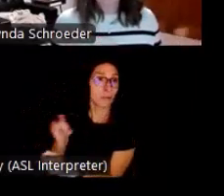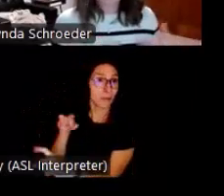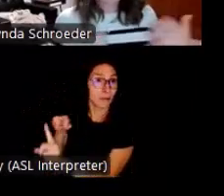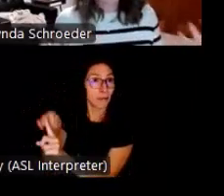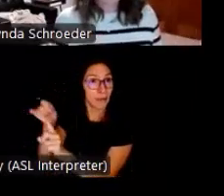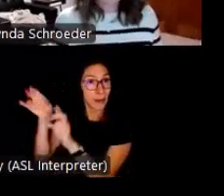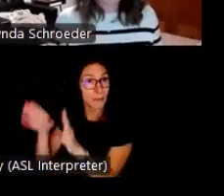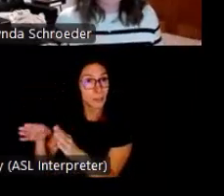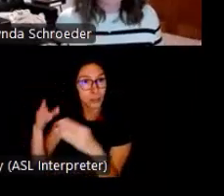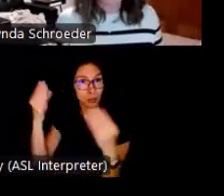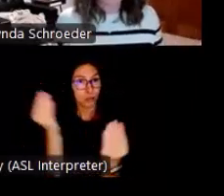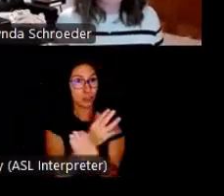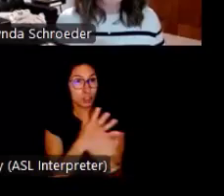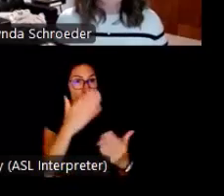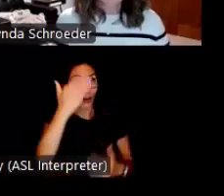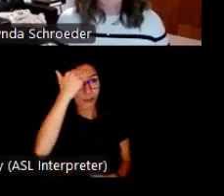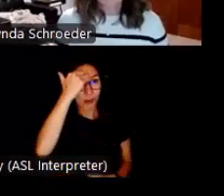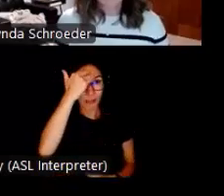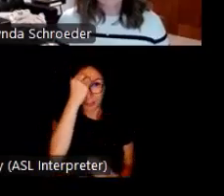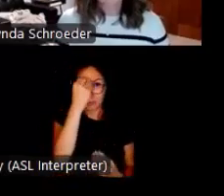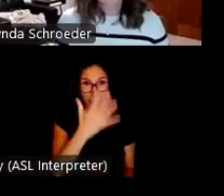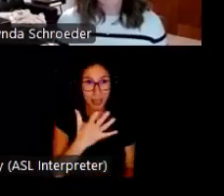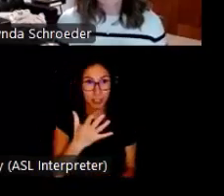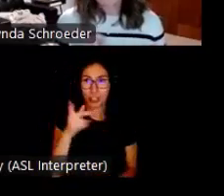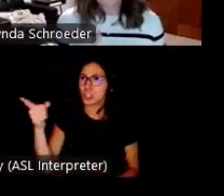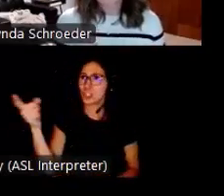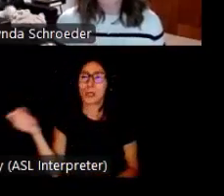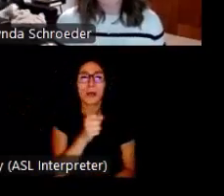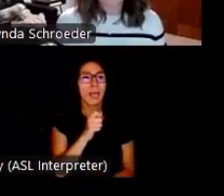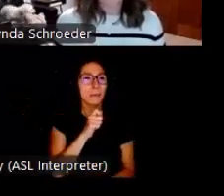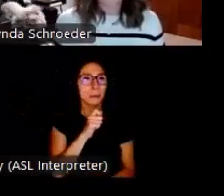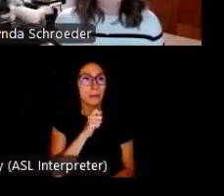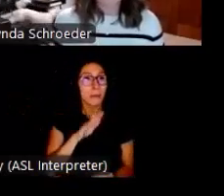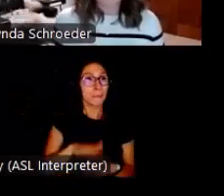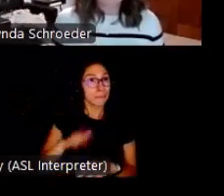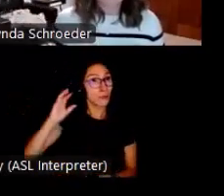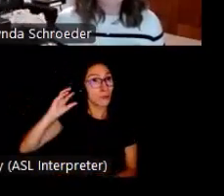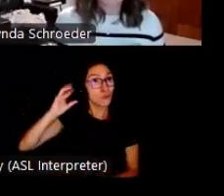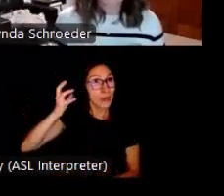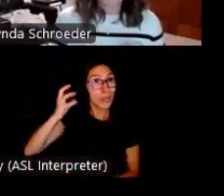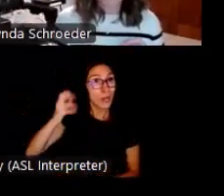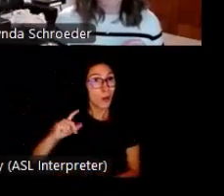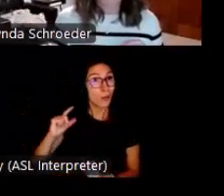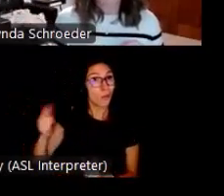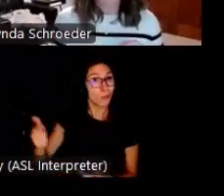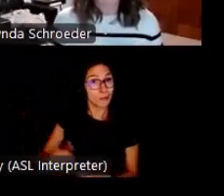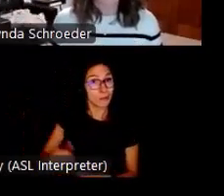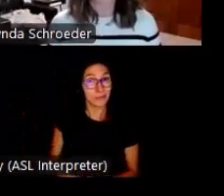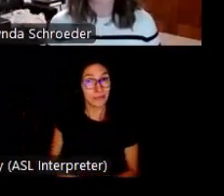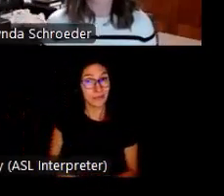Let her go on the radio. Think about different messages that you might need to use for rural communities.